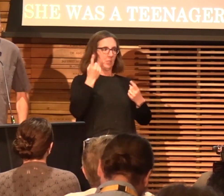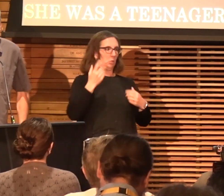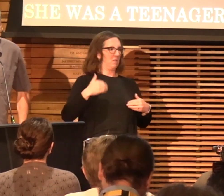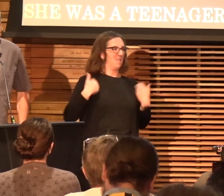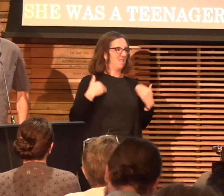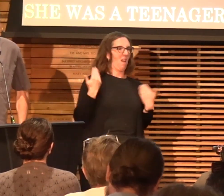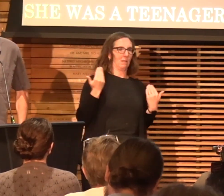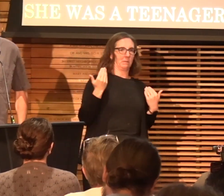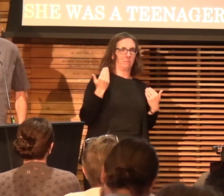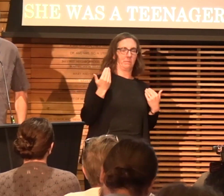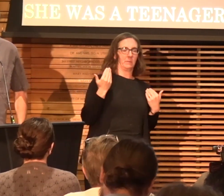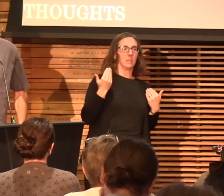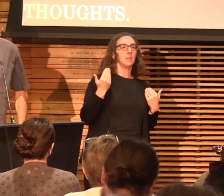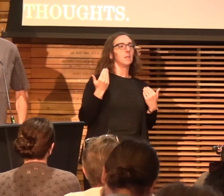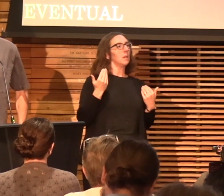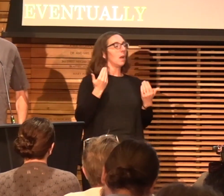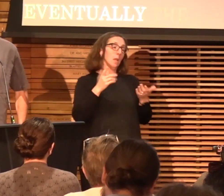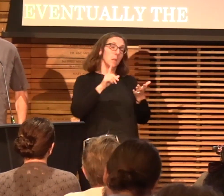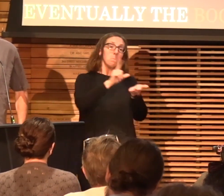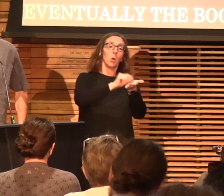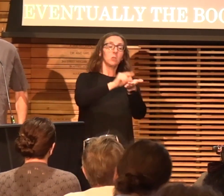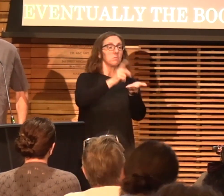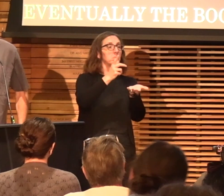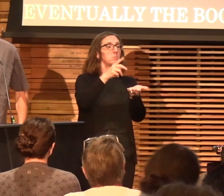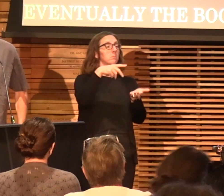Eventually the book gets published in 1938.